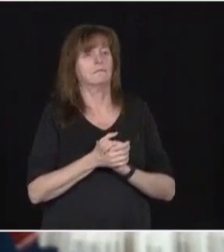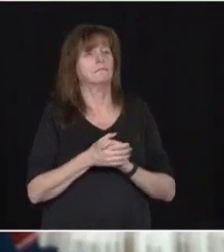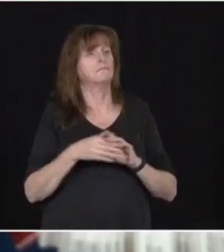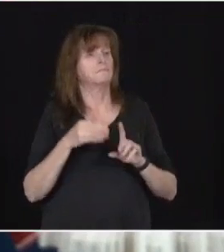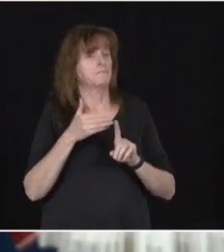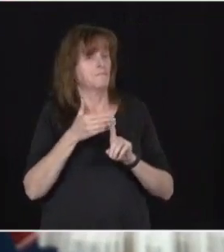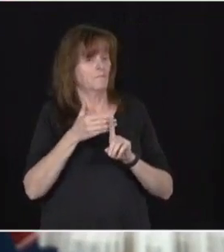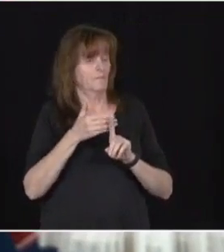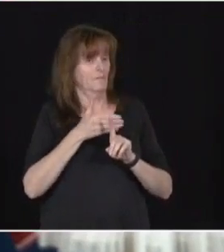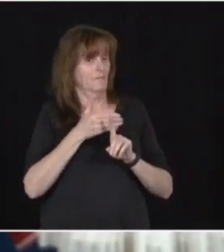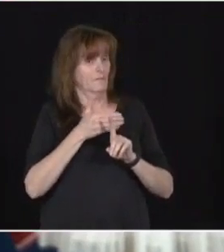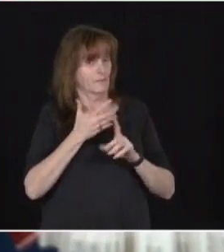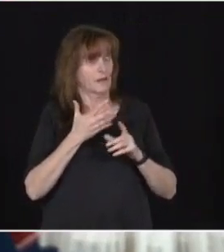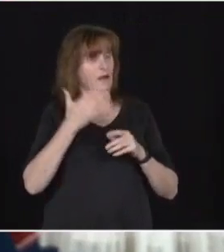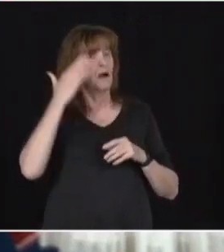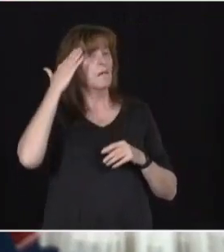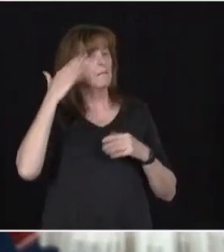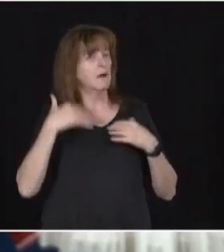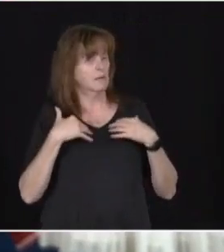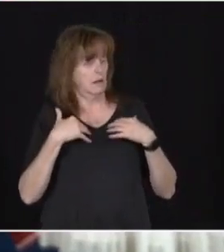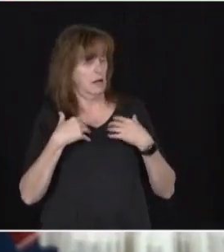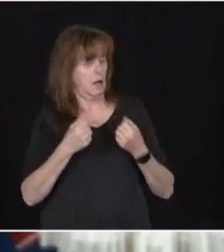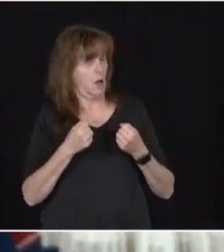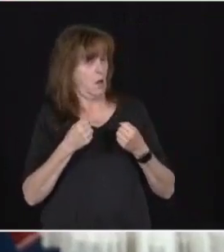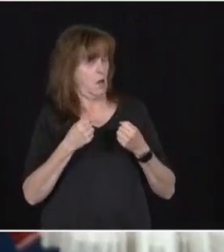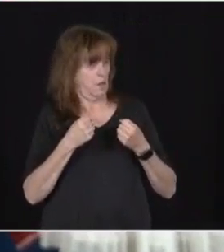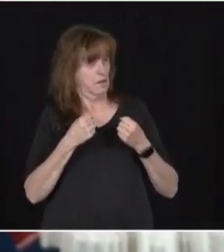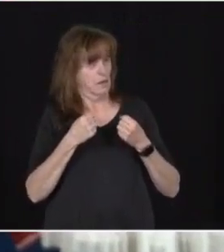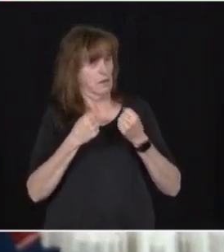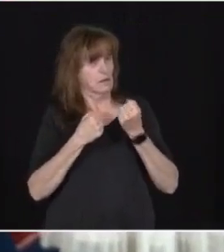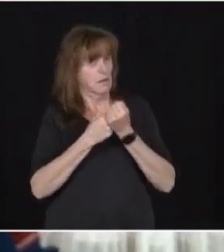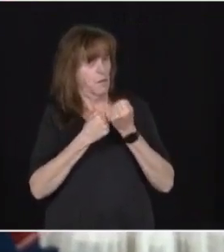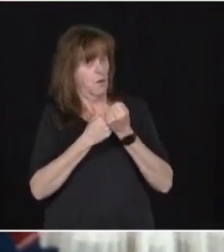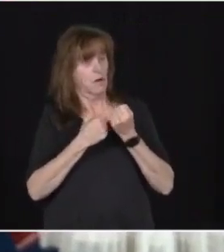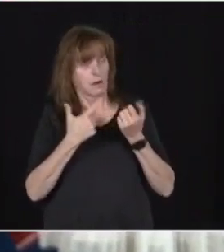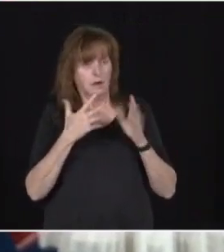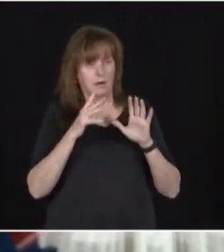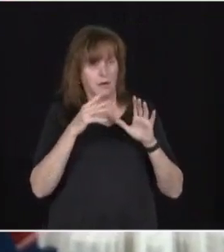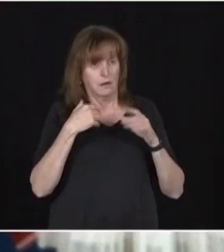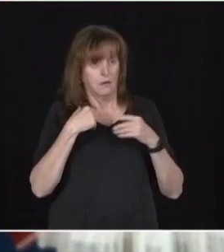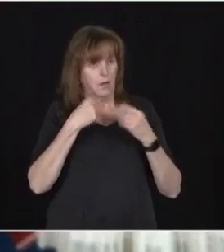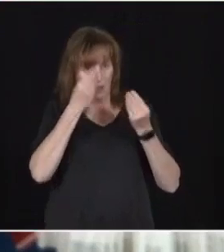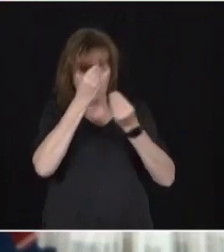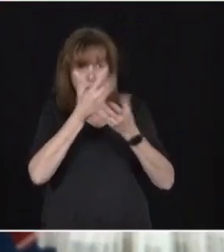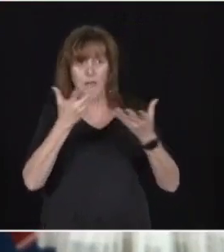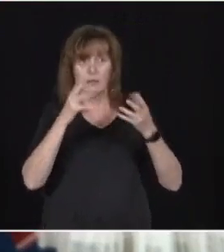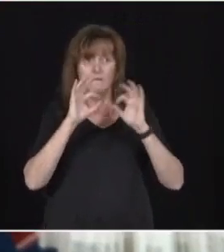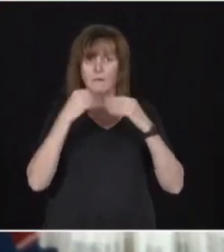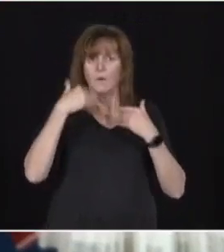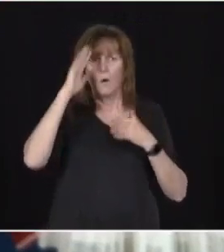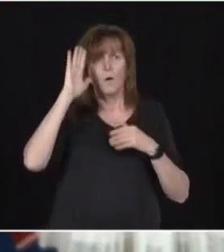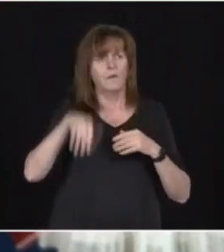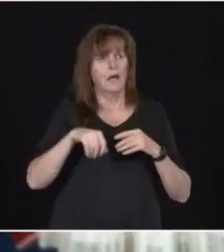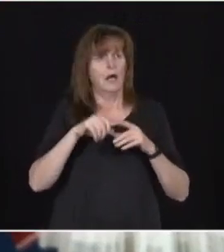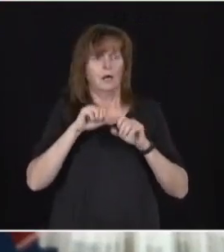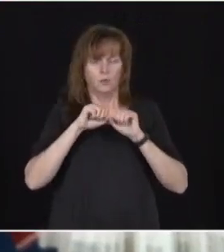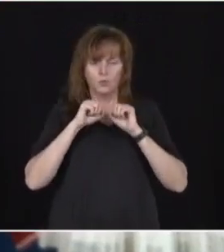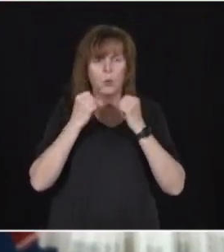In the earlier question, we were talking about mental health support. I want to make clear for families, we appreciate the social and emotional impacts of